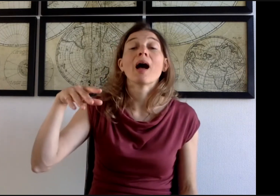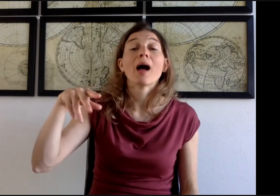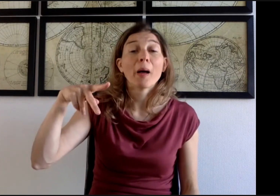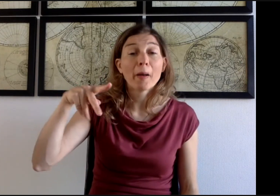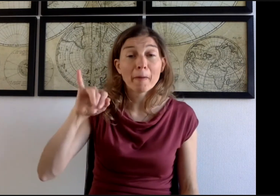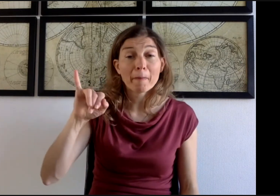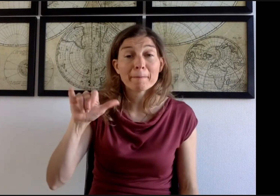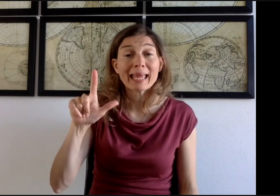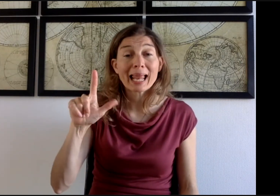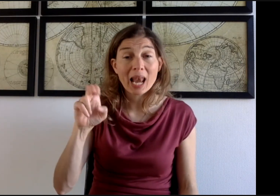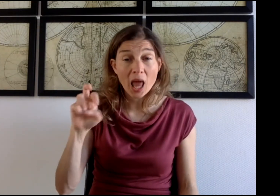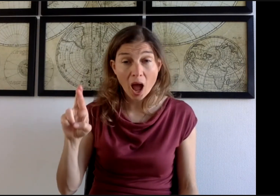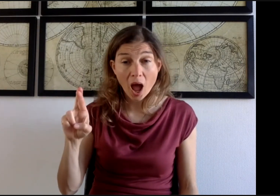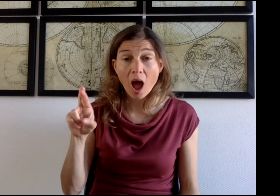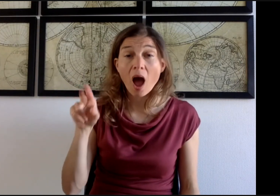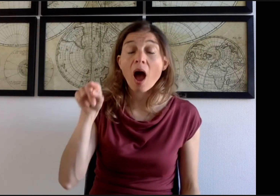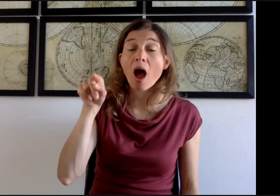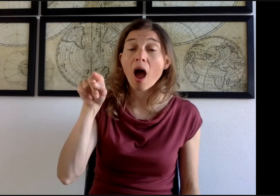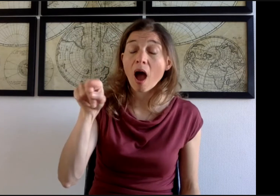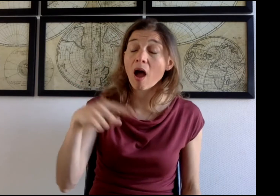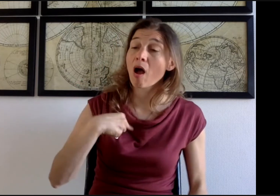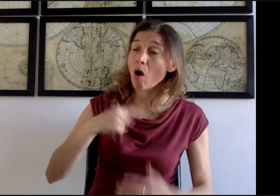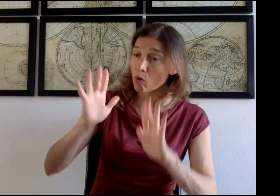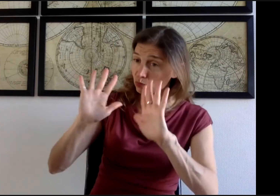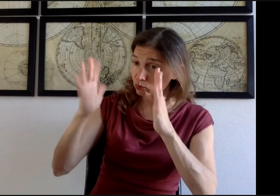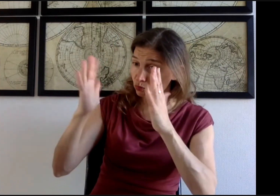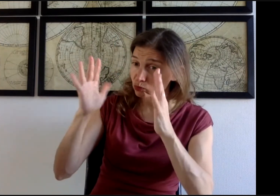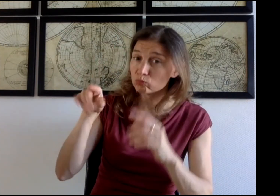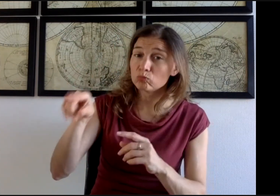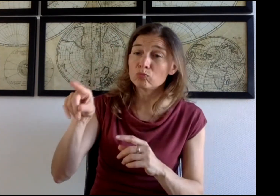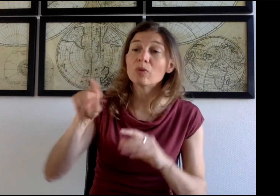regarding the sustainability of disability organisations.